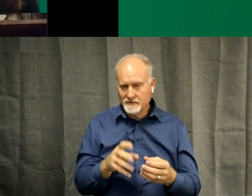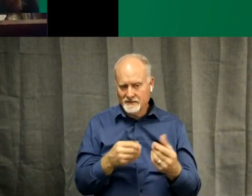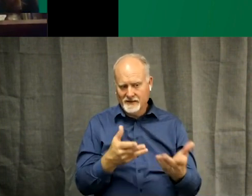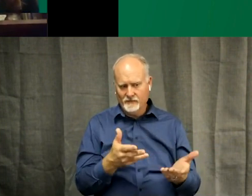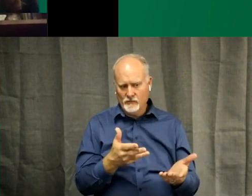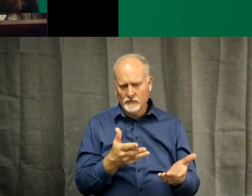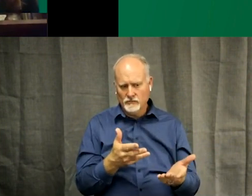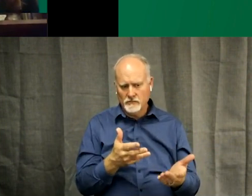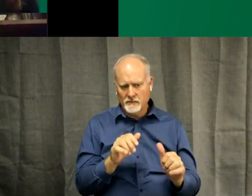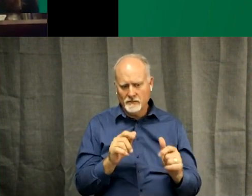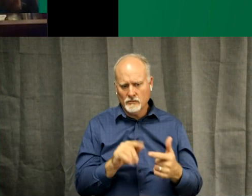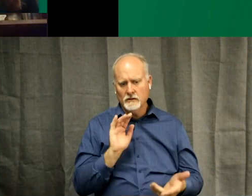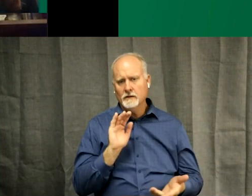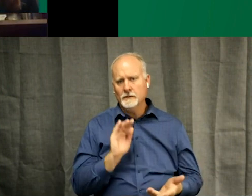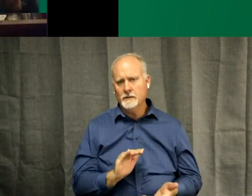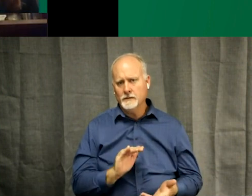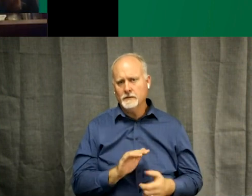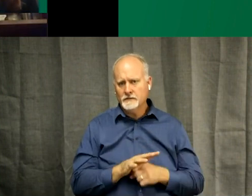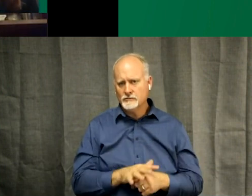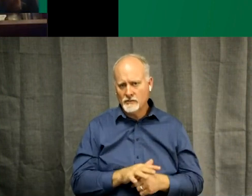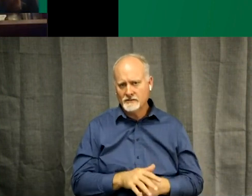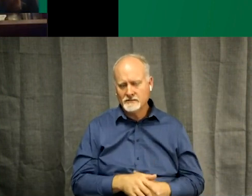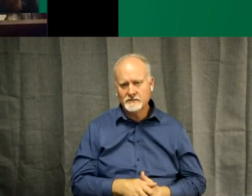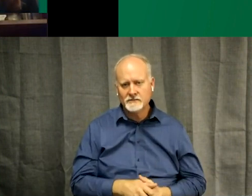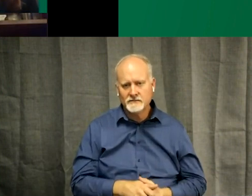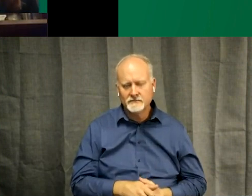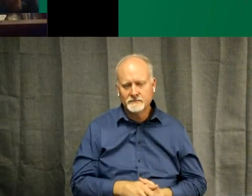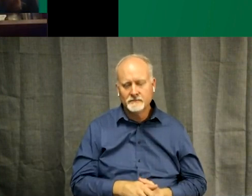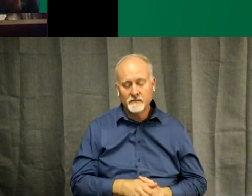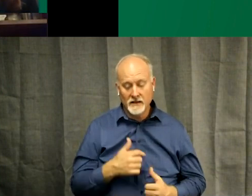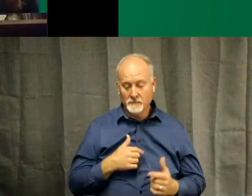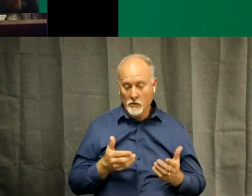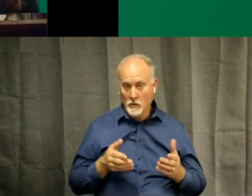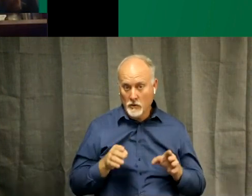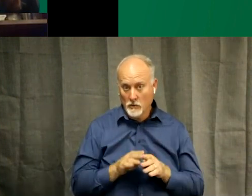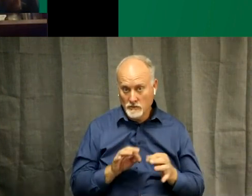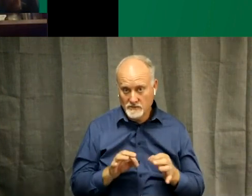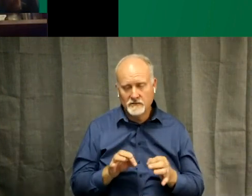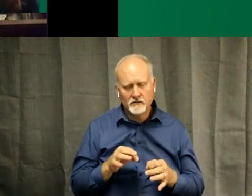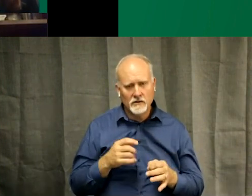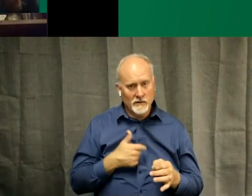and take breaks from the rigors of study in closing at uab we are committed to excellence